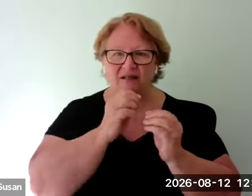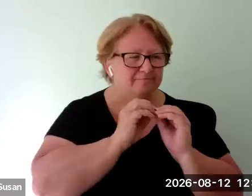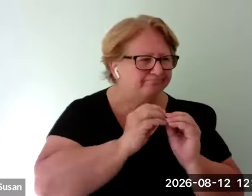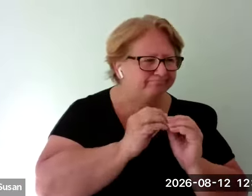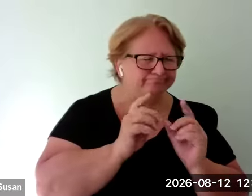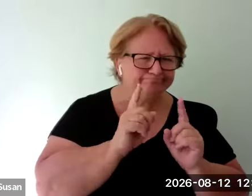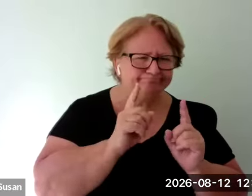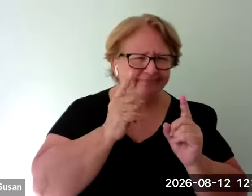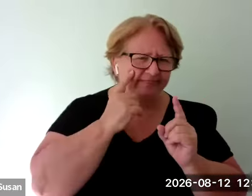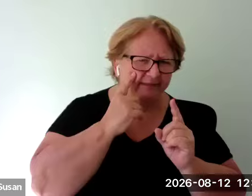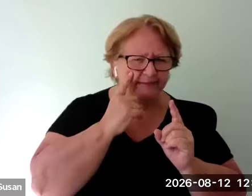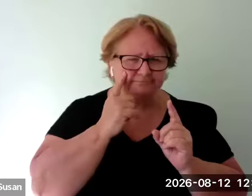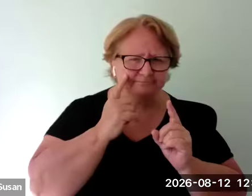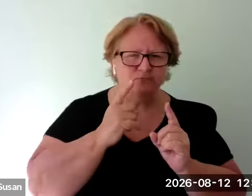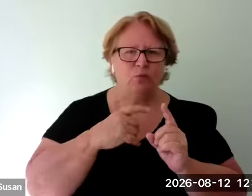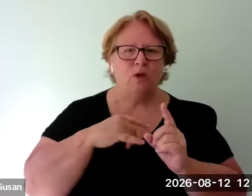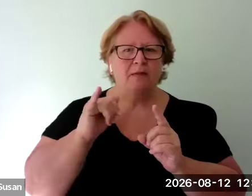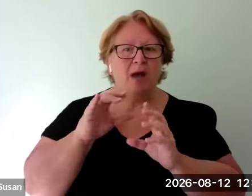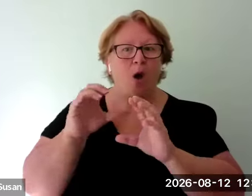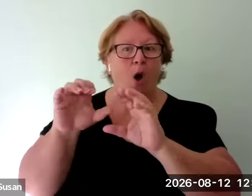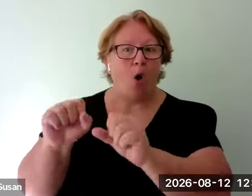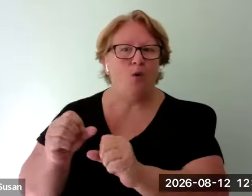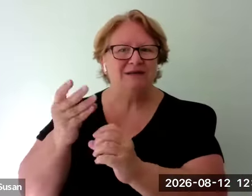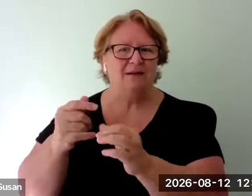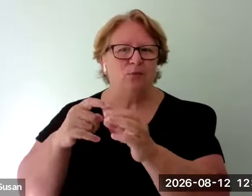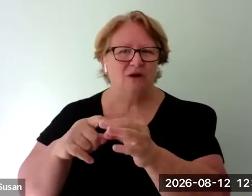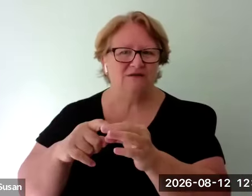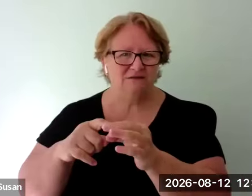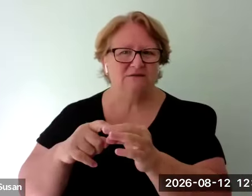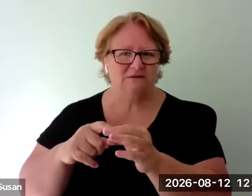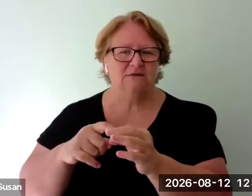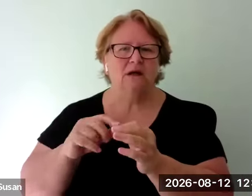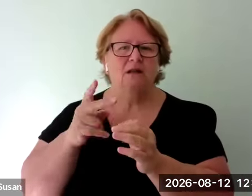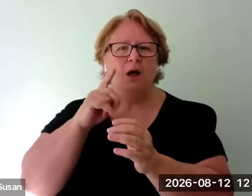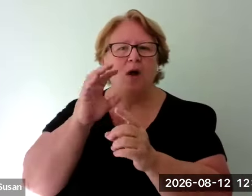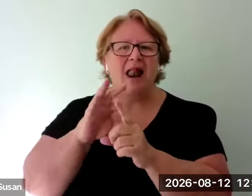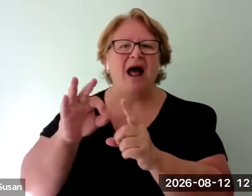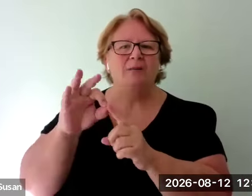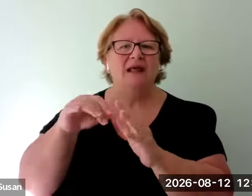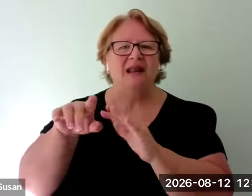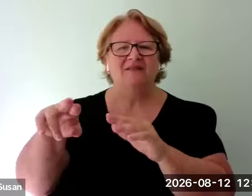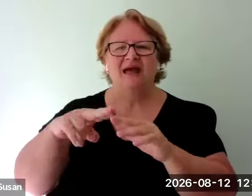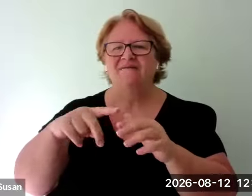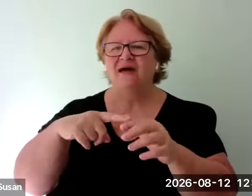it might be a curly question or it might be that we need to have some discussion as a team . So we will flag that and say